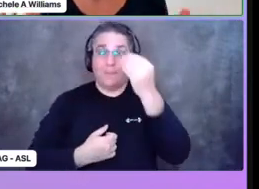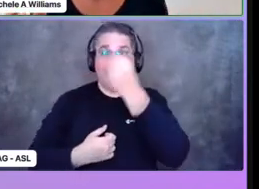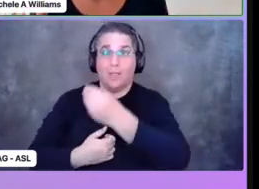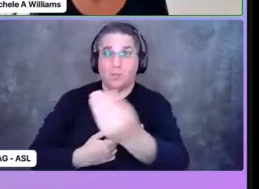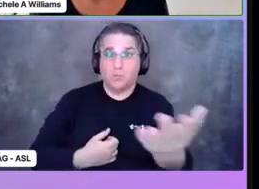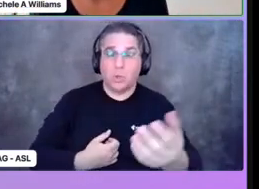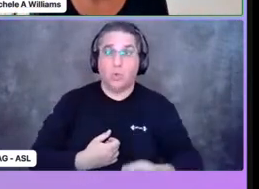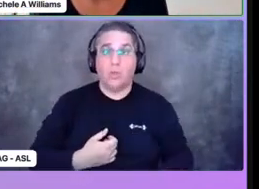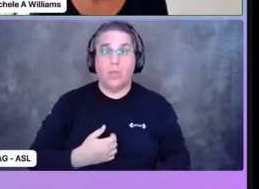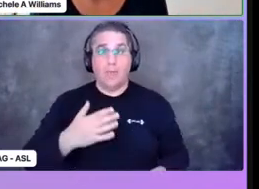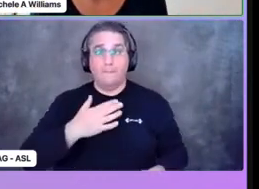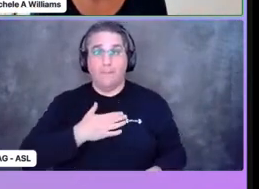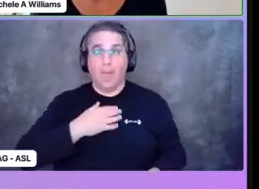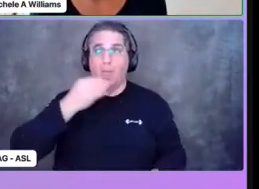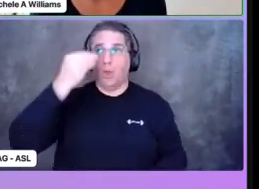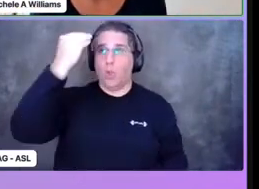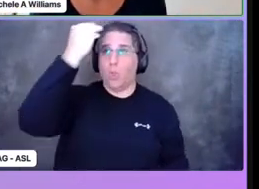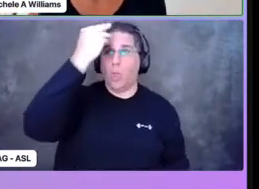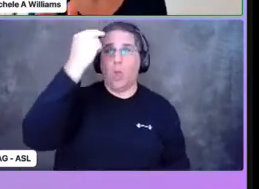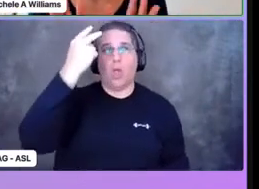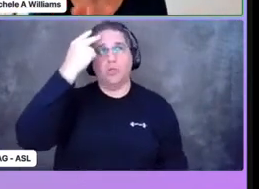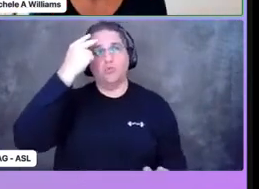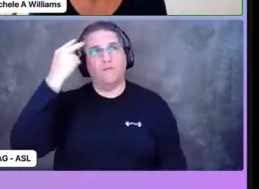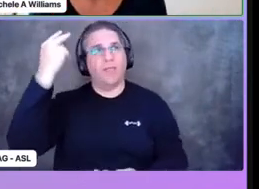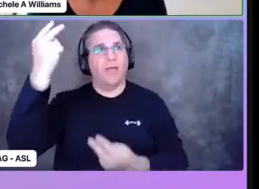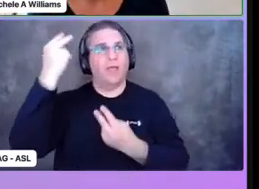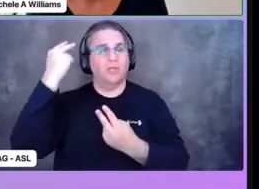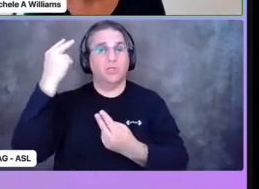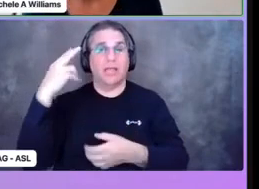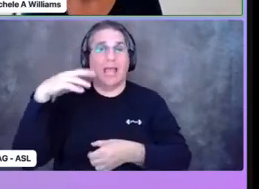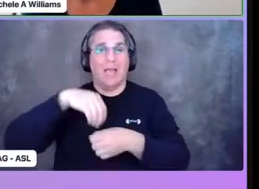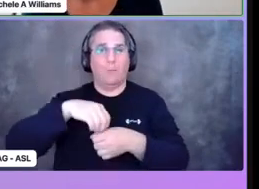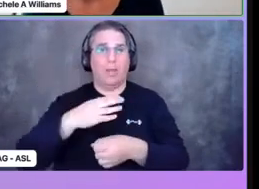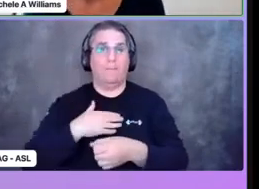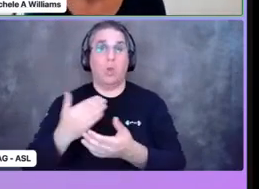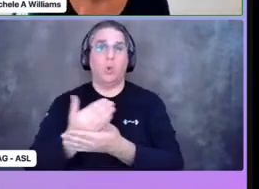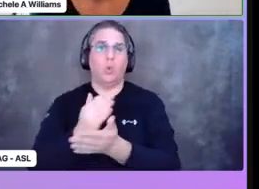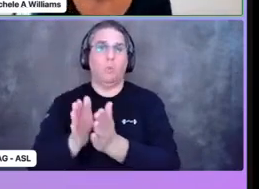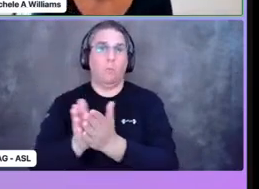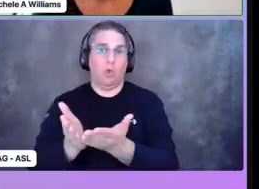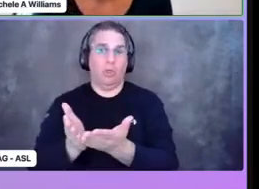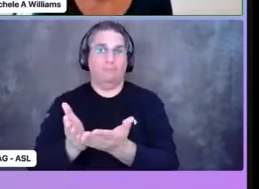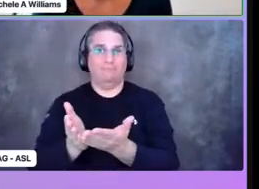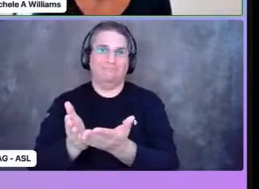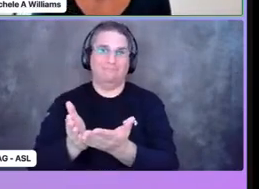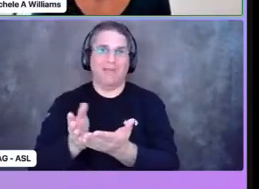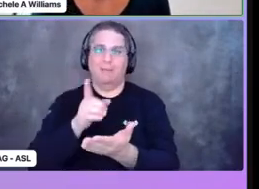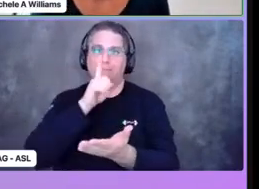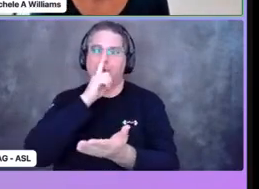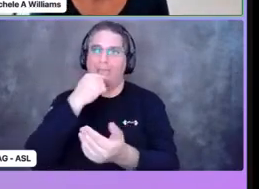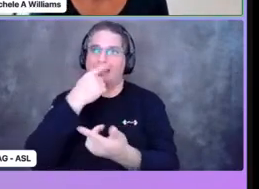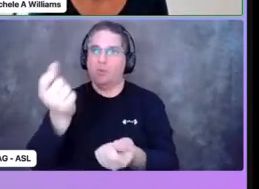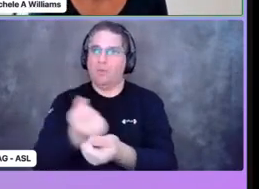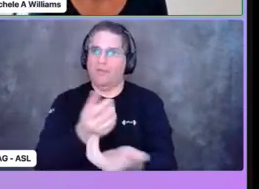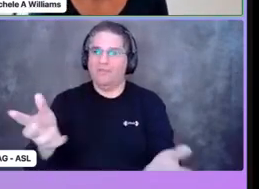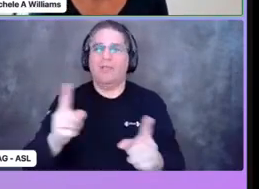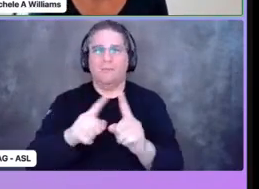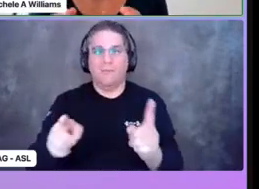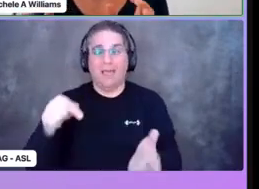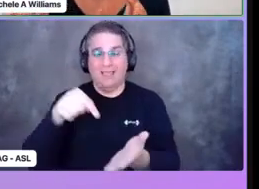slide of how we can stay connected, I will throw out there that I have been putting a lot of these thoughts and reflections into